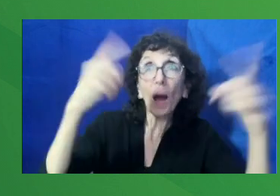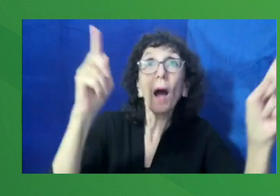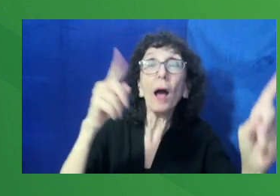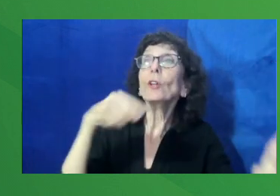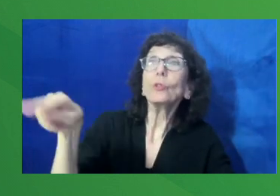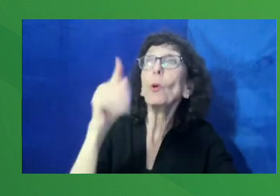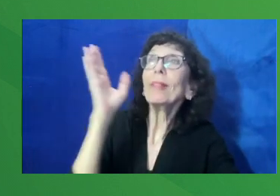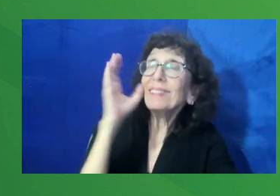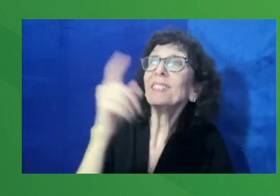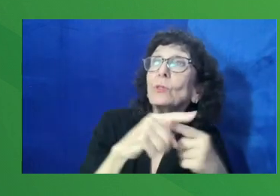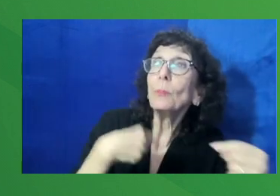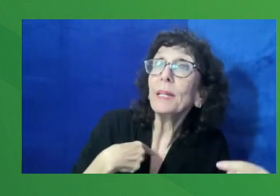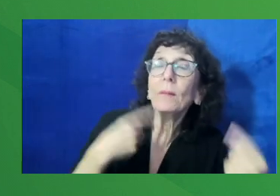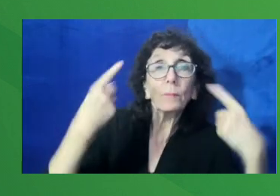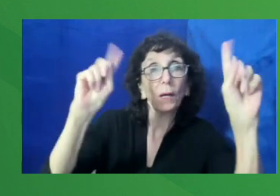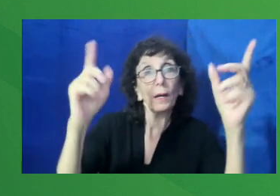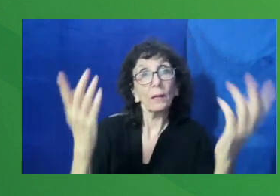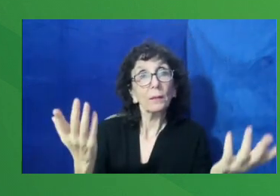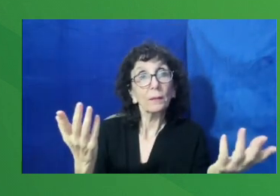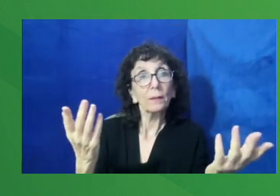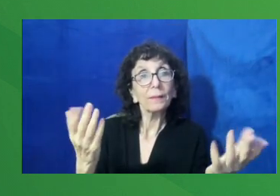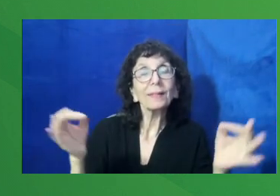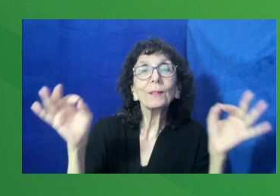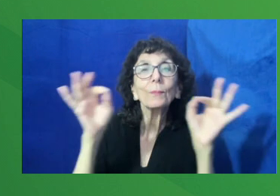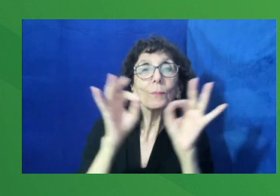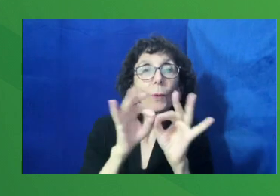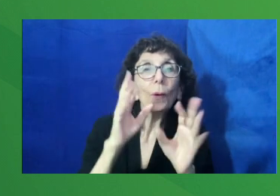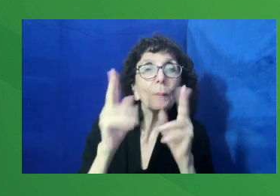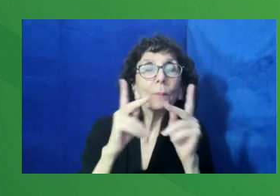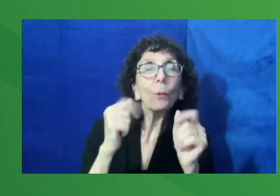powerful, especially in the work we're trying to do to get folks to listen. And lastly,